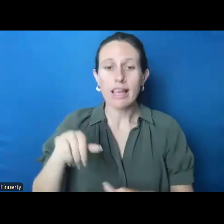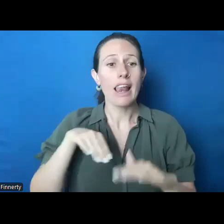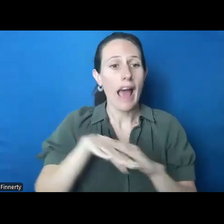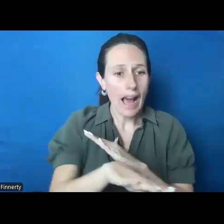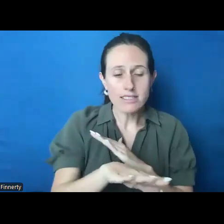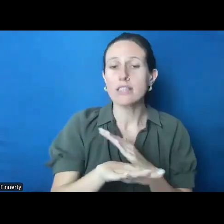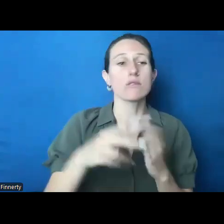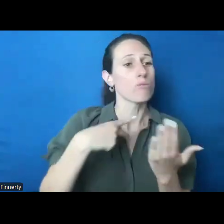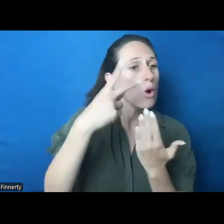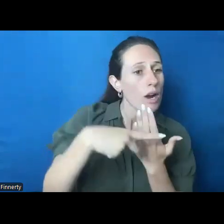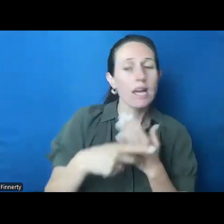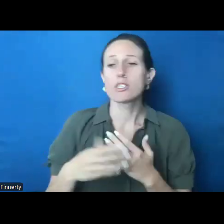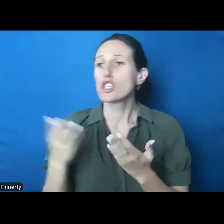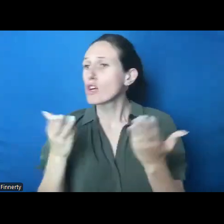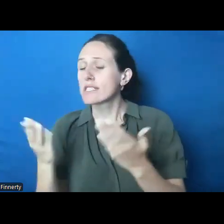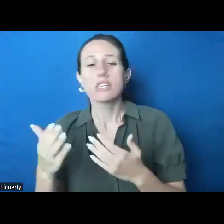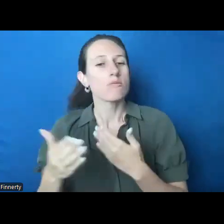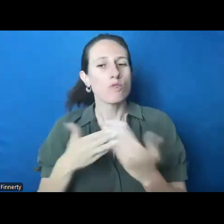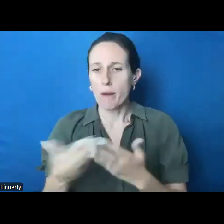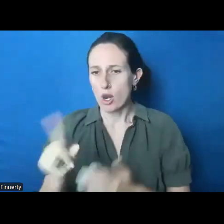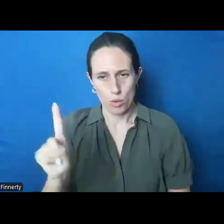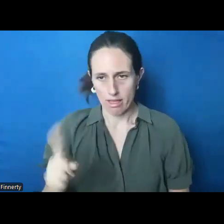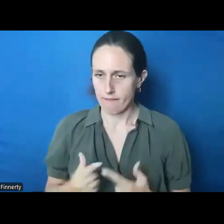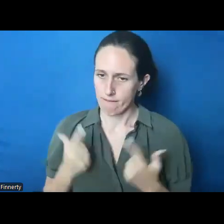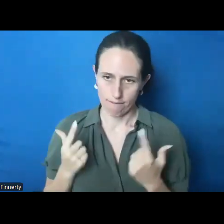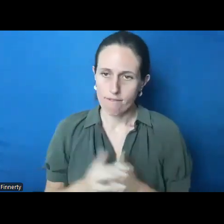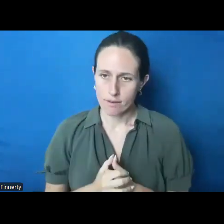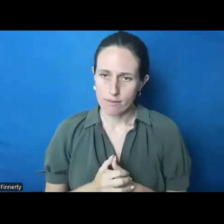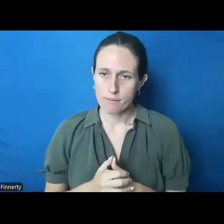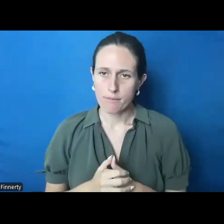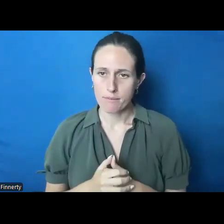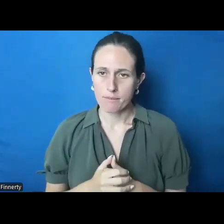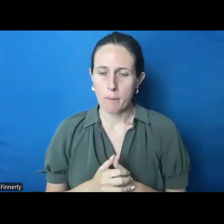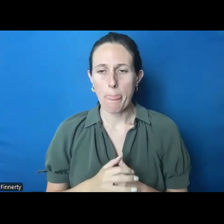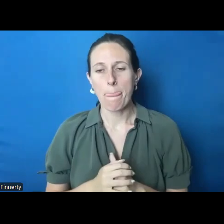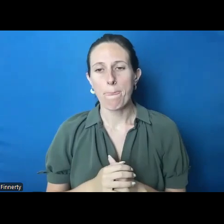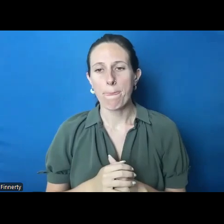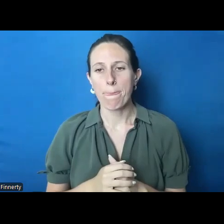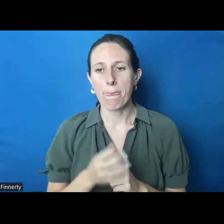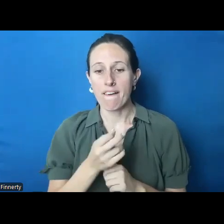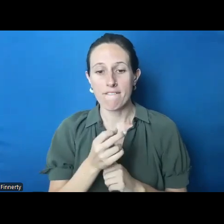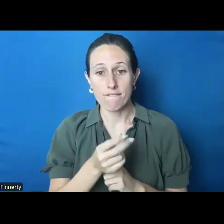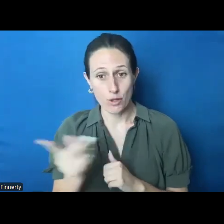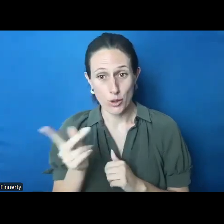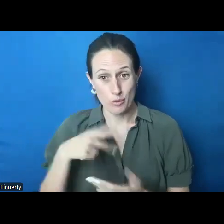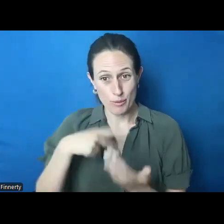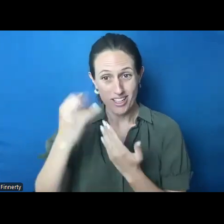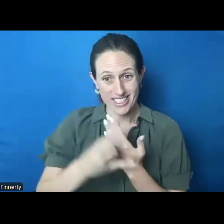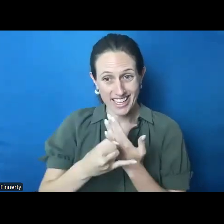services regardless of where they live. A couple exciting projects that are coming up this